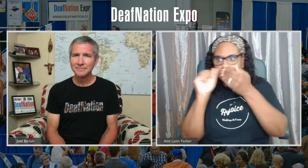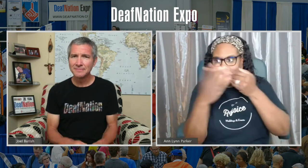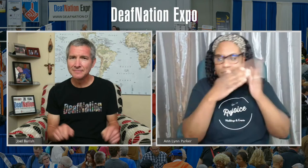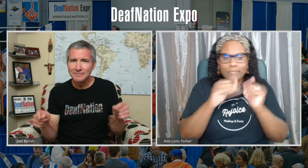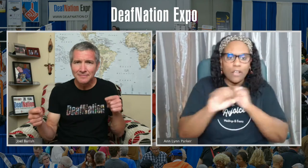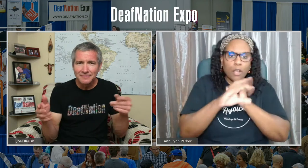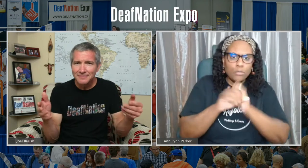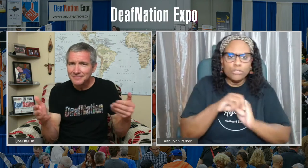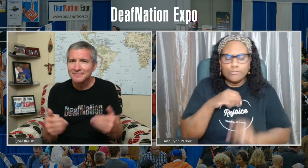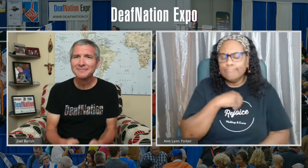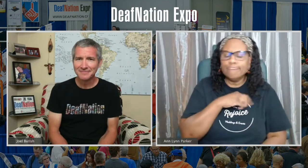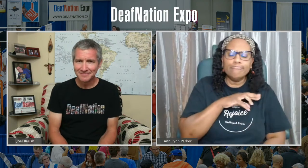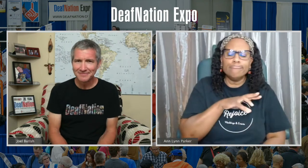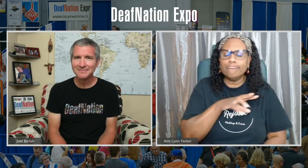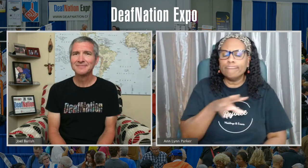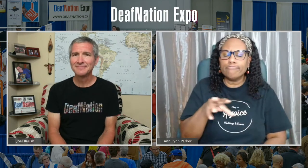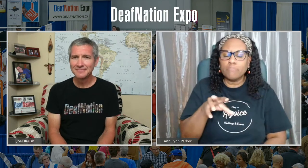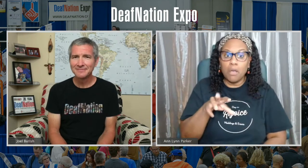for many advertisements and all that.